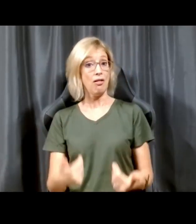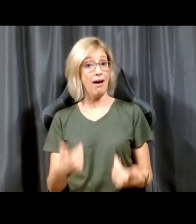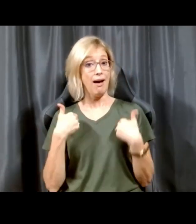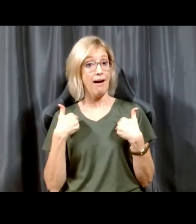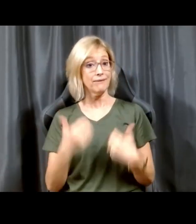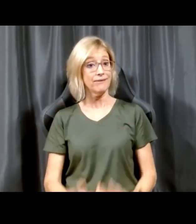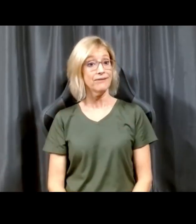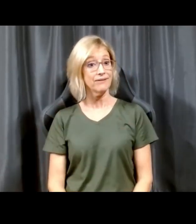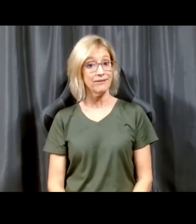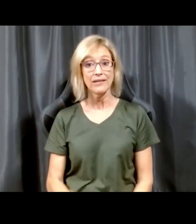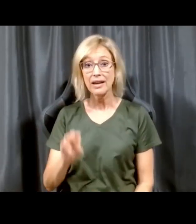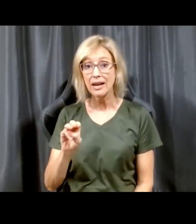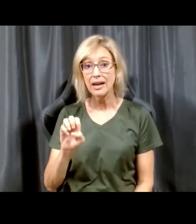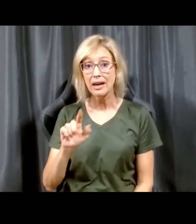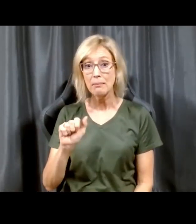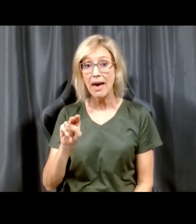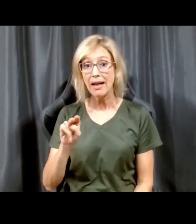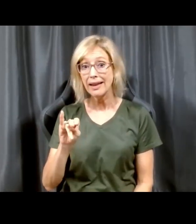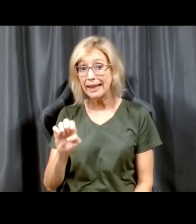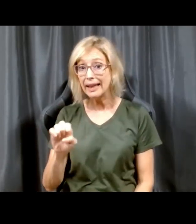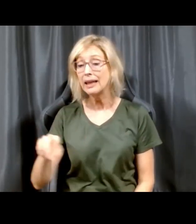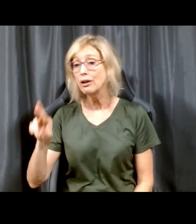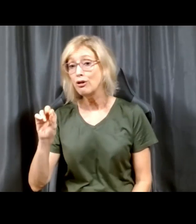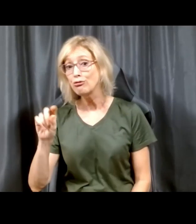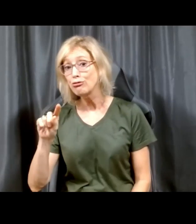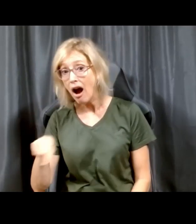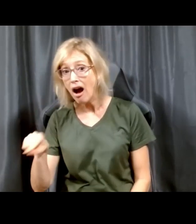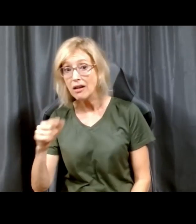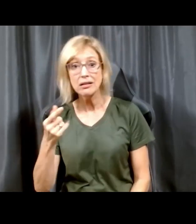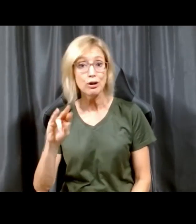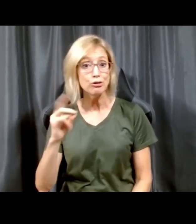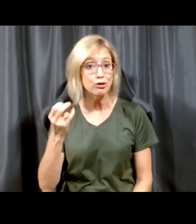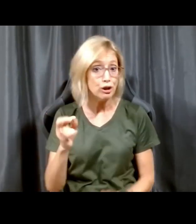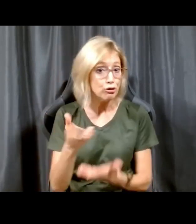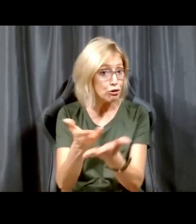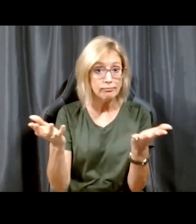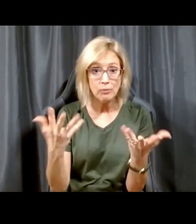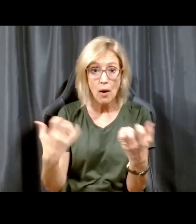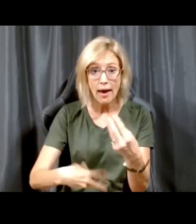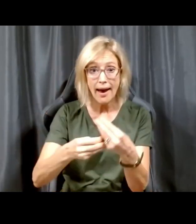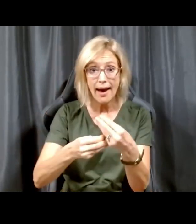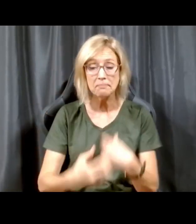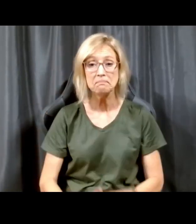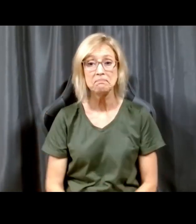Miss Mellanie or Roz or Ginger have anything? »MELLANIE: Thank you Jen.